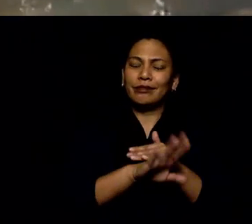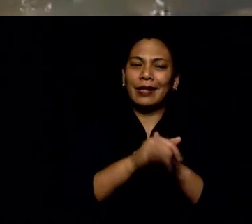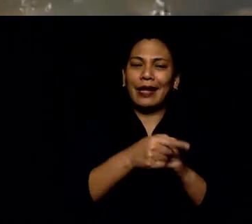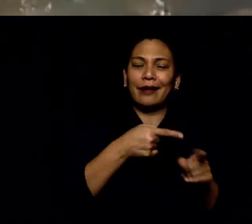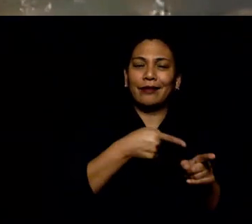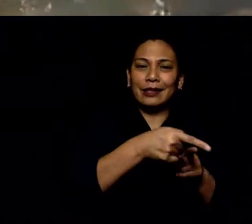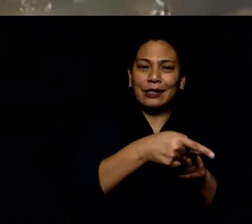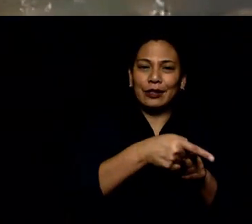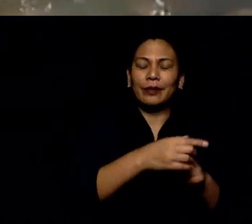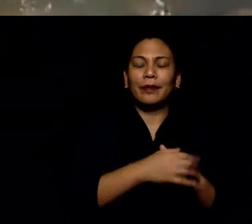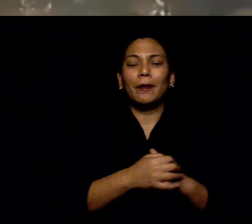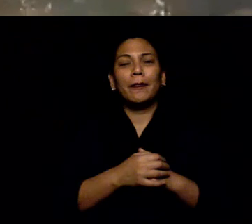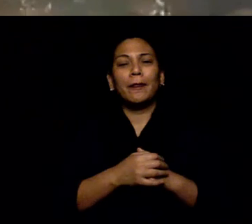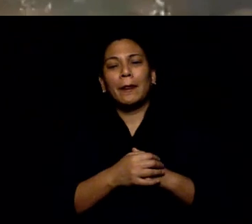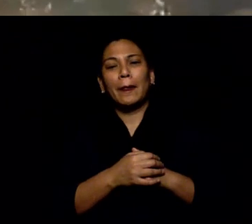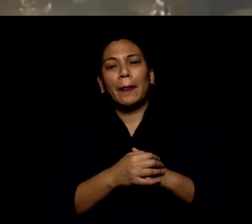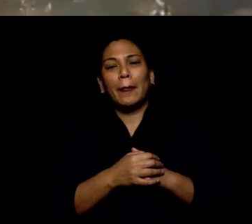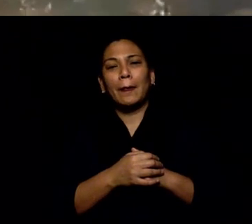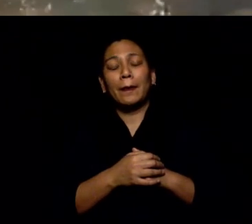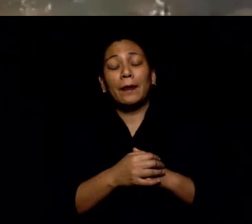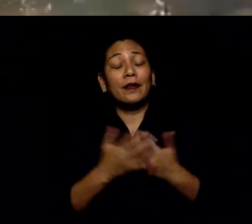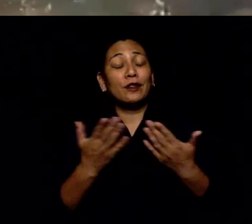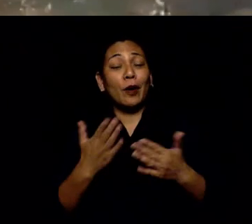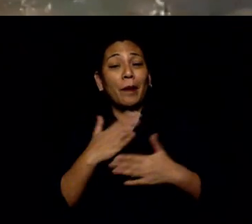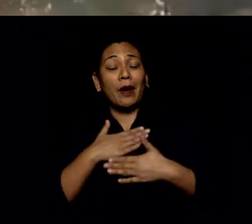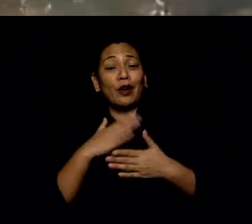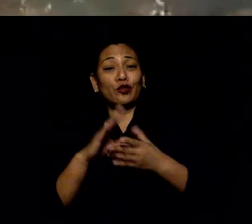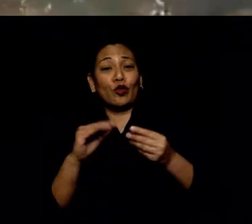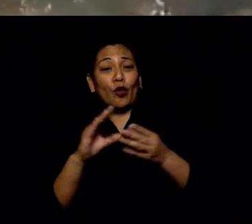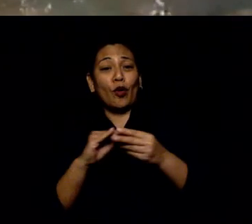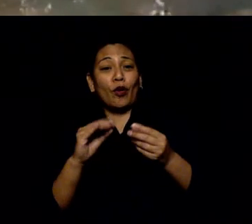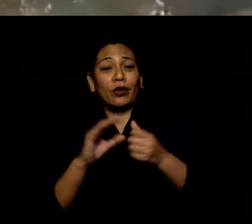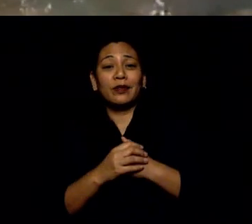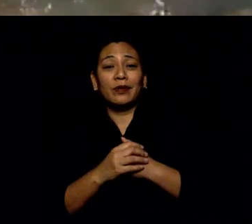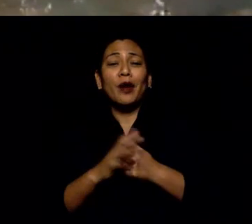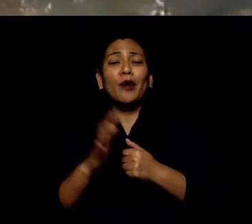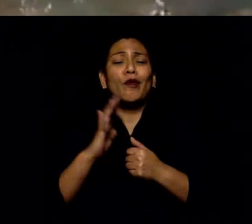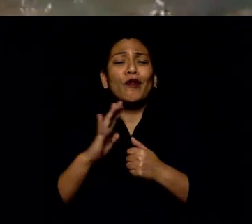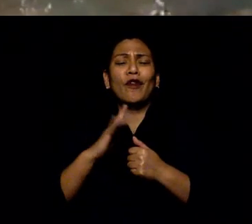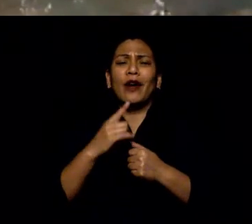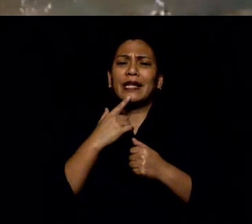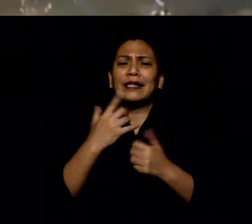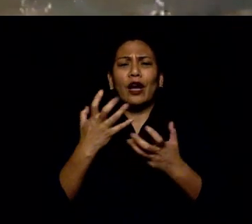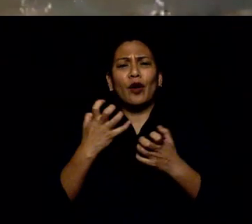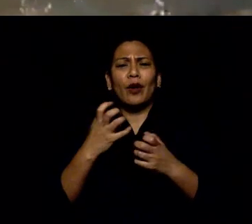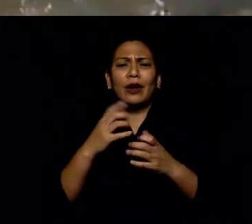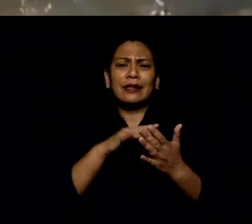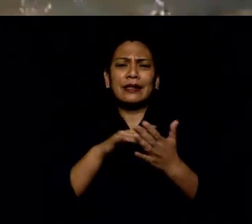Uh, so here's my story. When I wanted to study ecologicale conomics, I first tried to do a Masters.